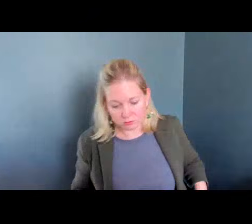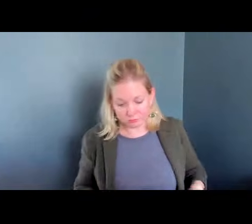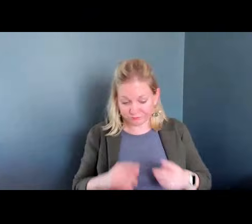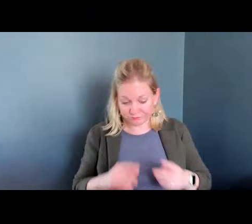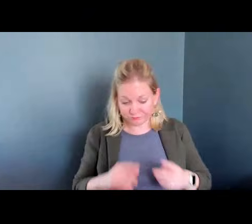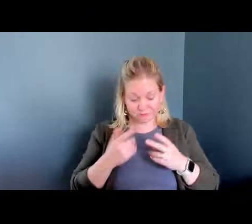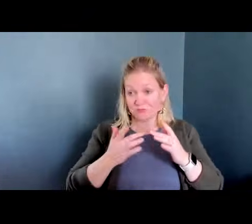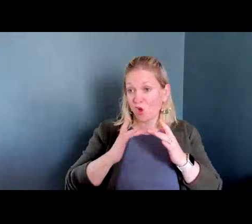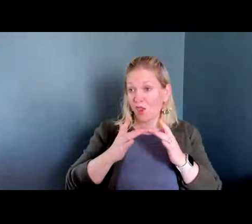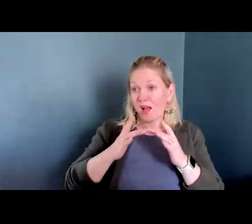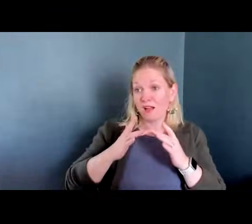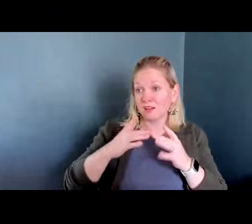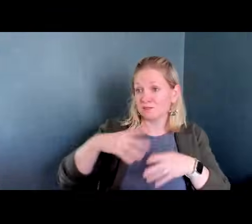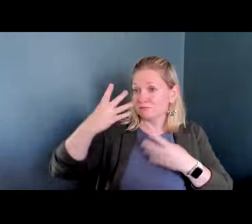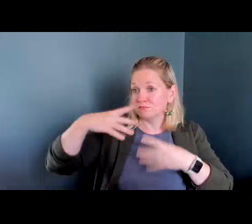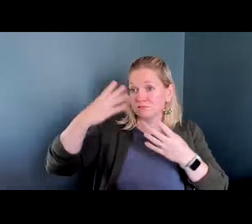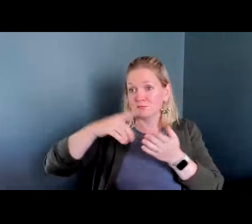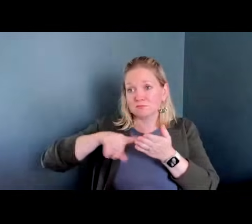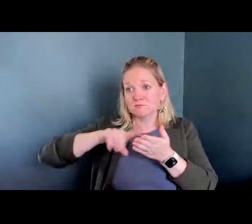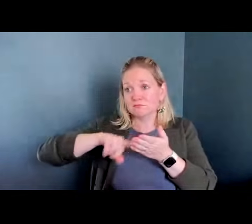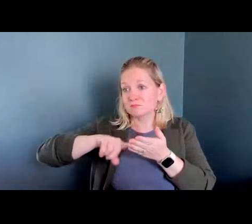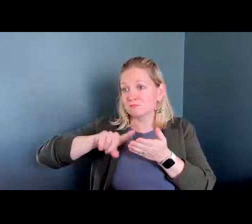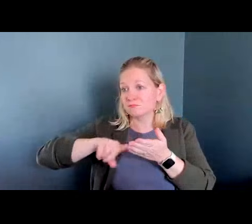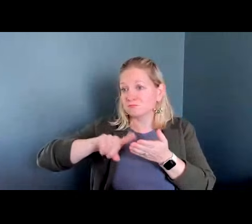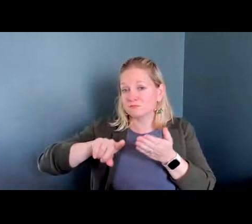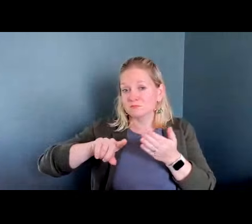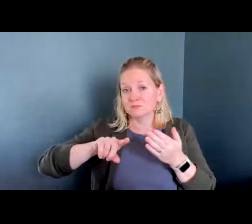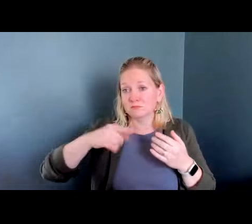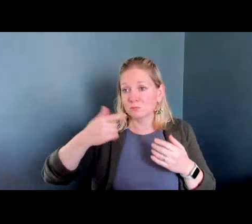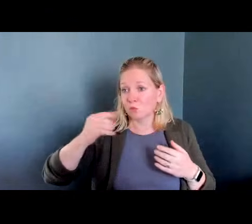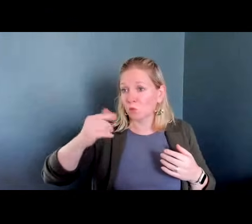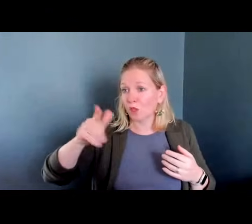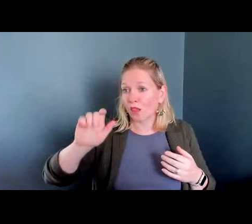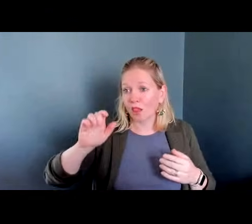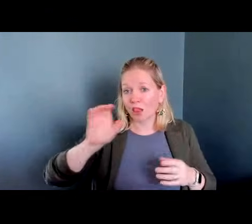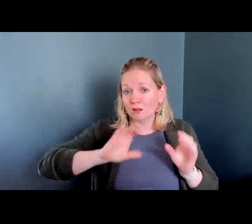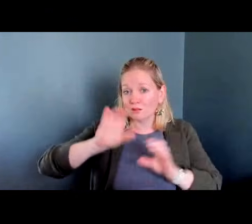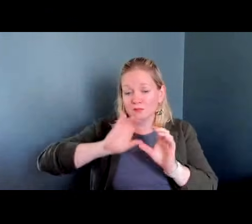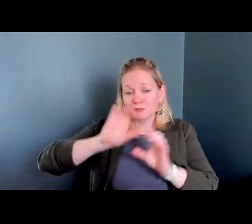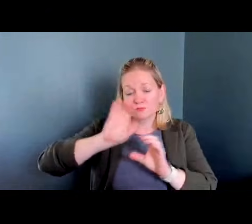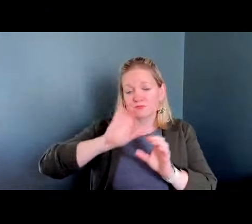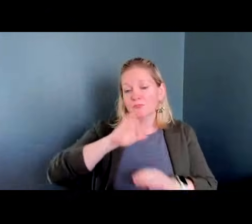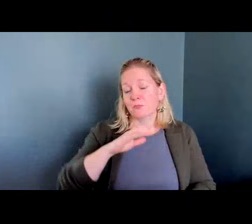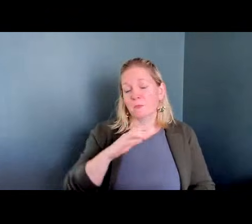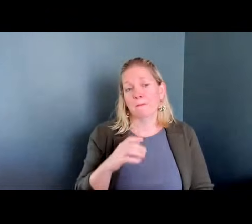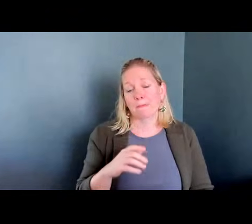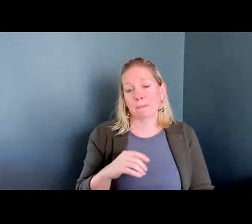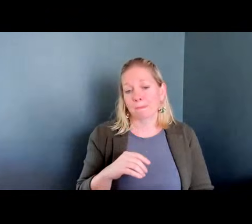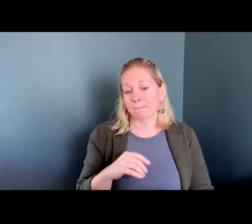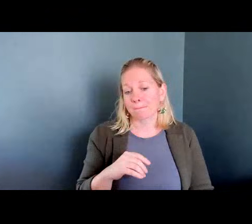reading some stuff, Googling some stuff as well. And I will have to say,